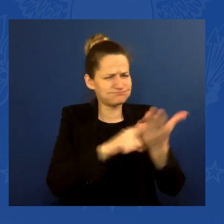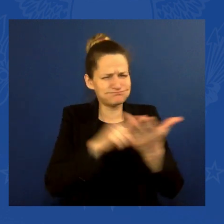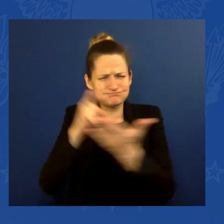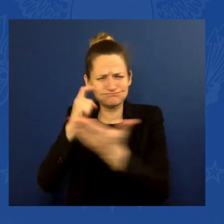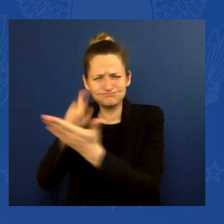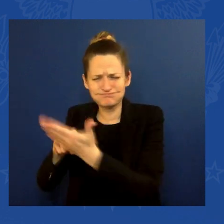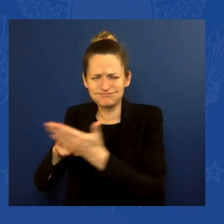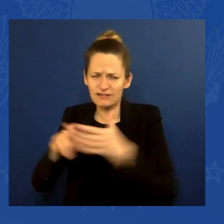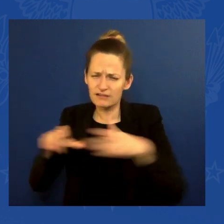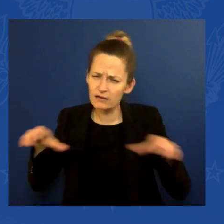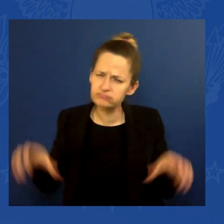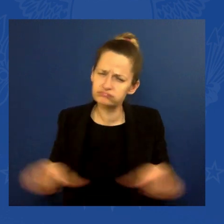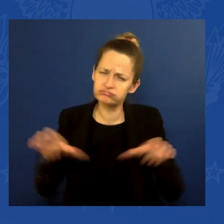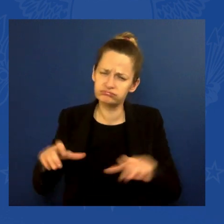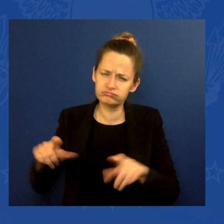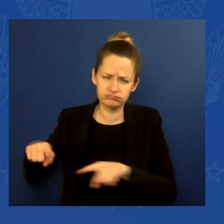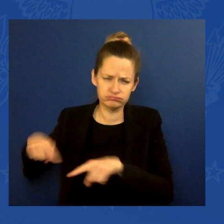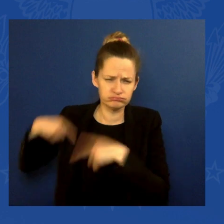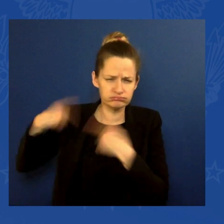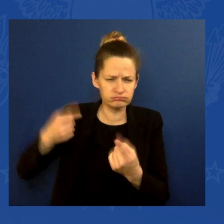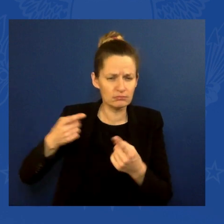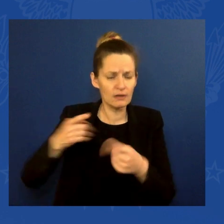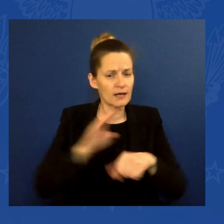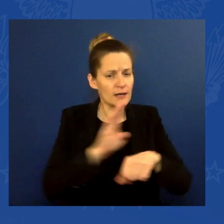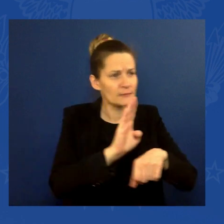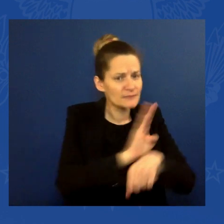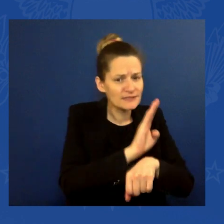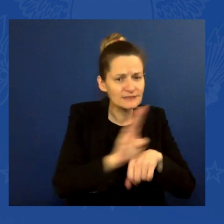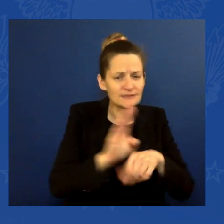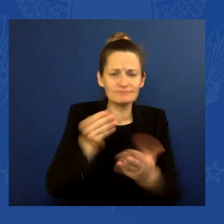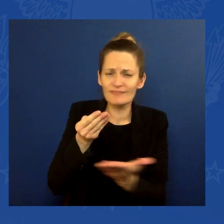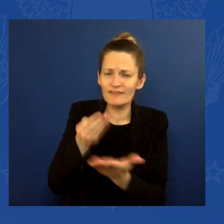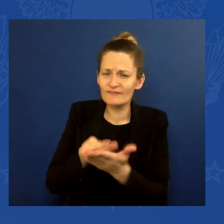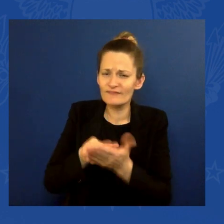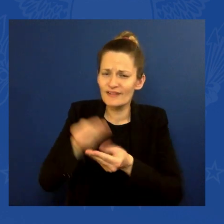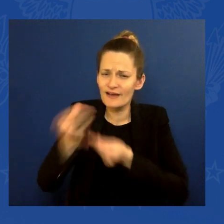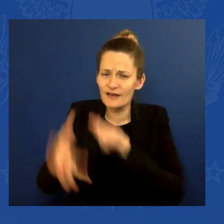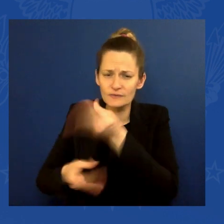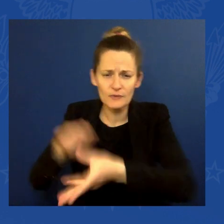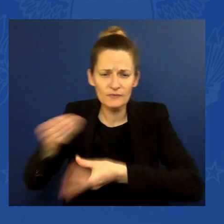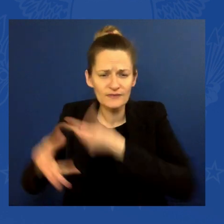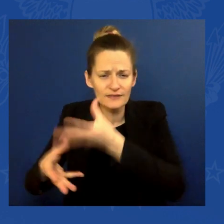culture and politics of the Irish diaspora. And tonight, as we celebrate